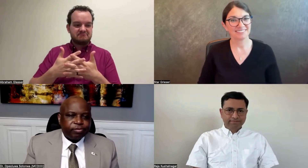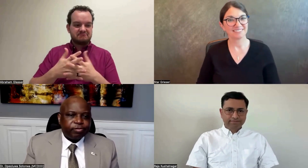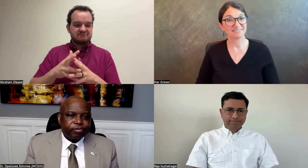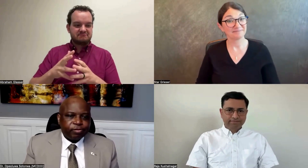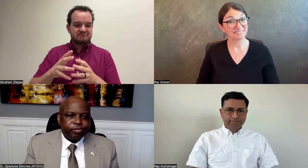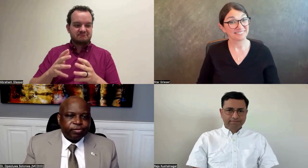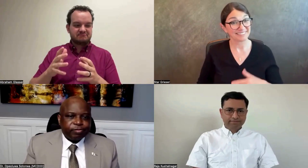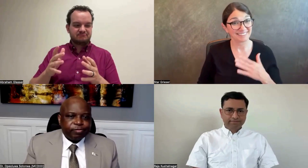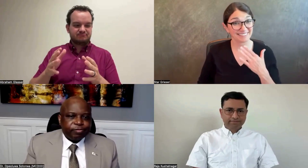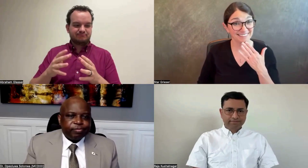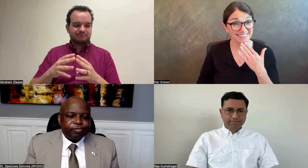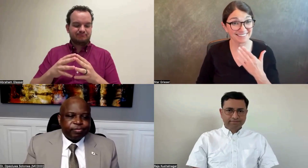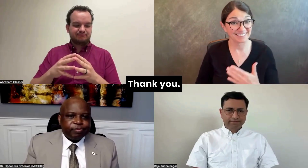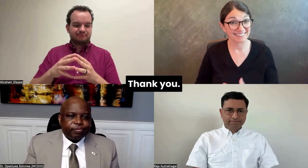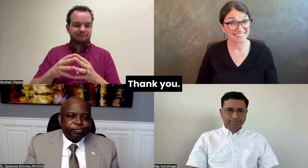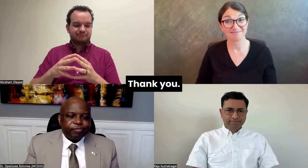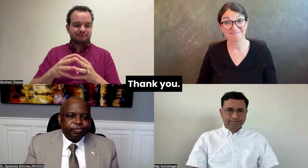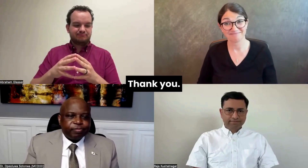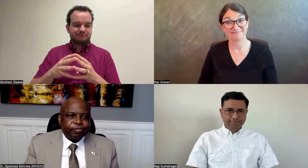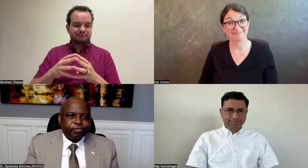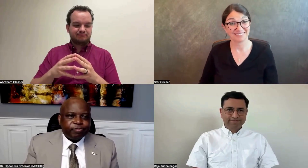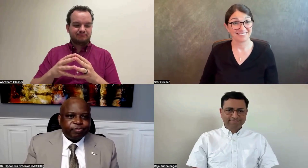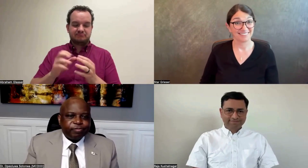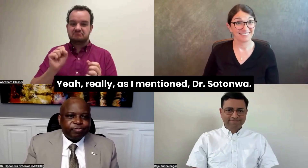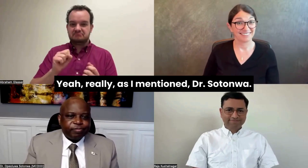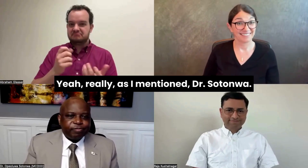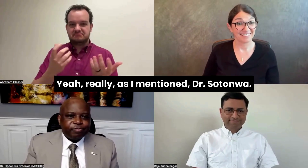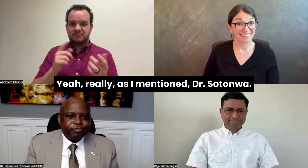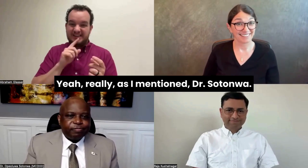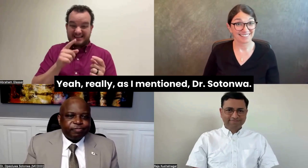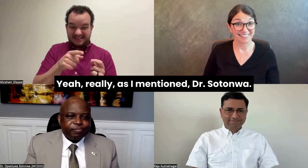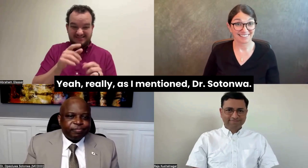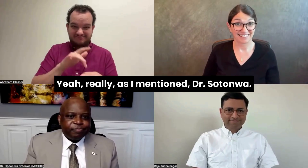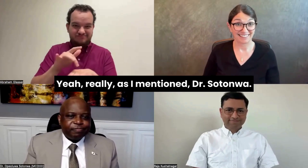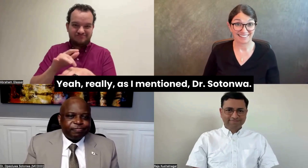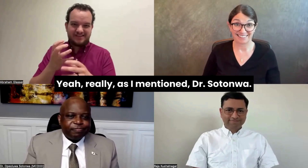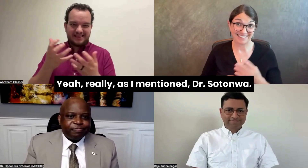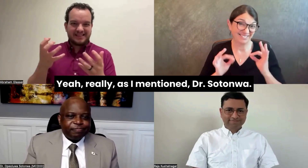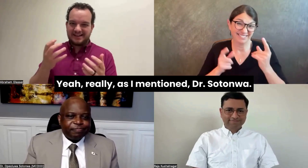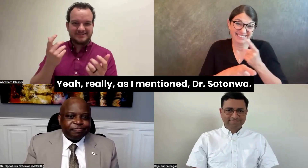Thank you. Yeah, really, as I mentioned, Dr. Sotonwa. Said it. All.